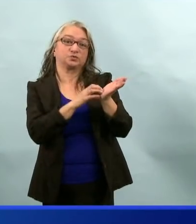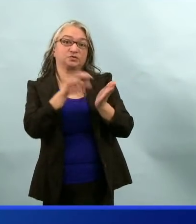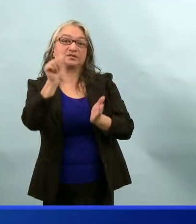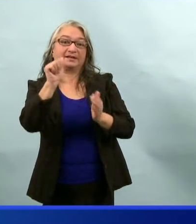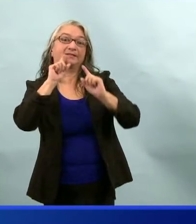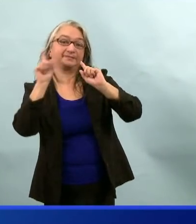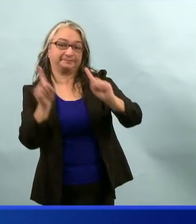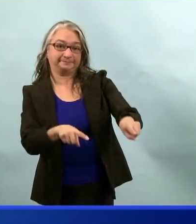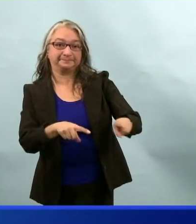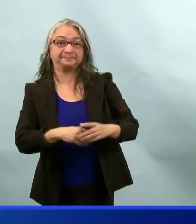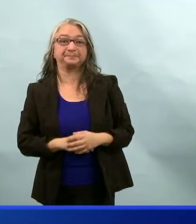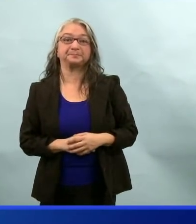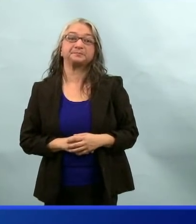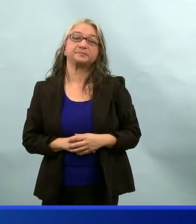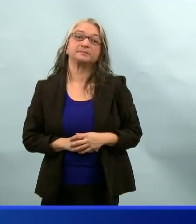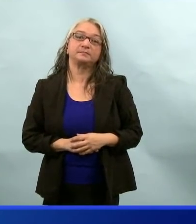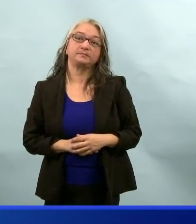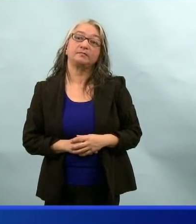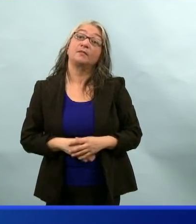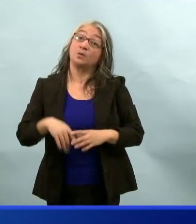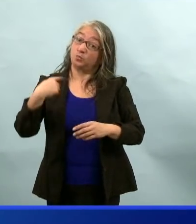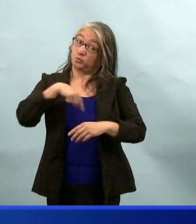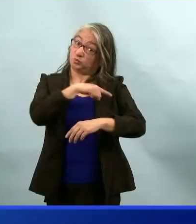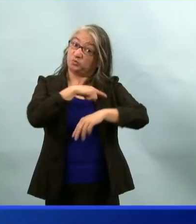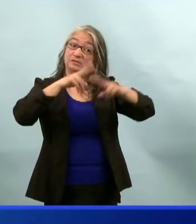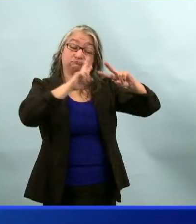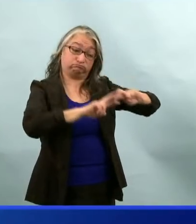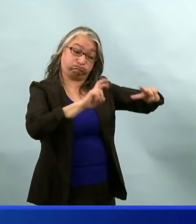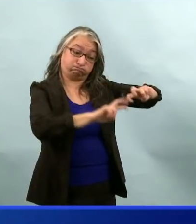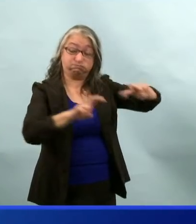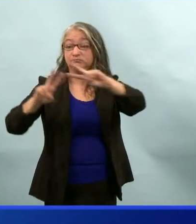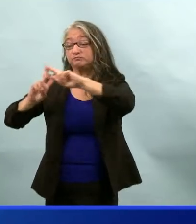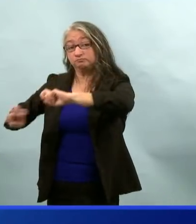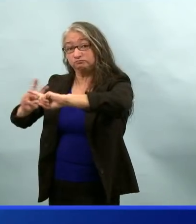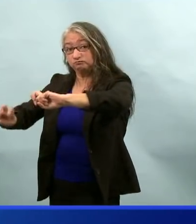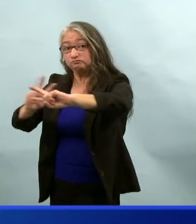basis from a public health perspective our table meets on a regular basis and that table is